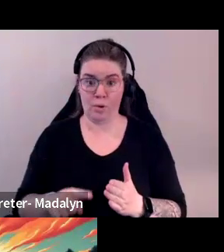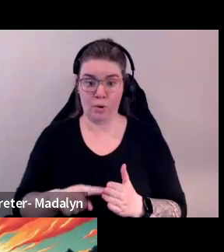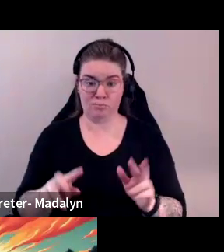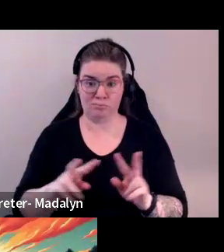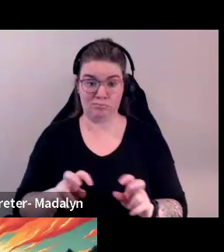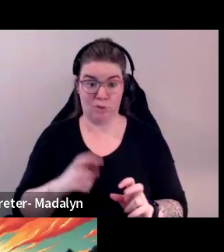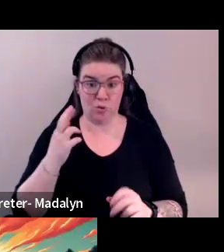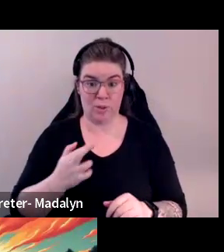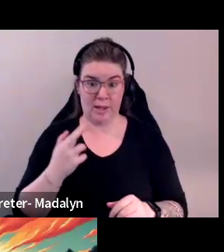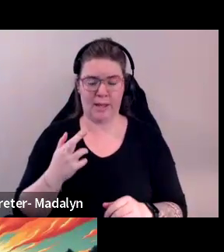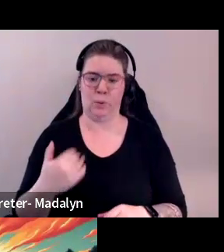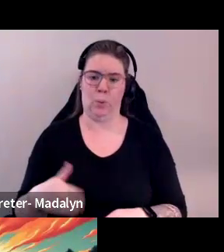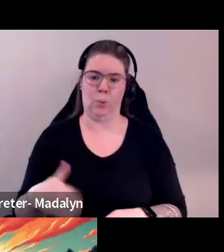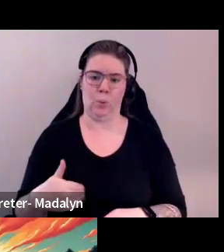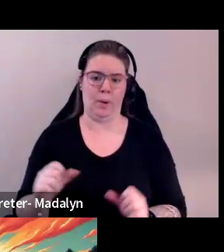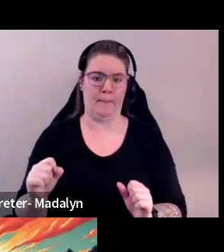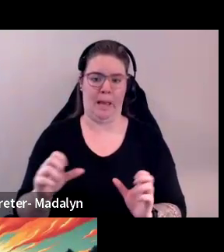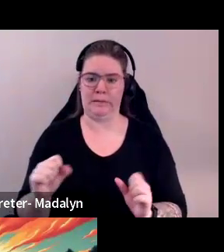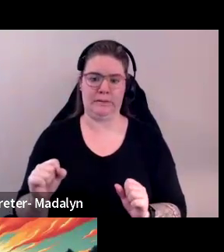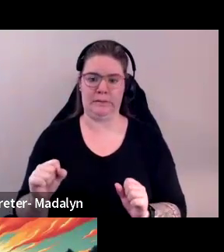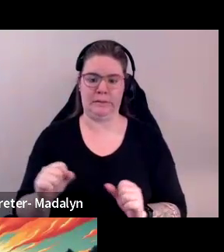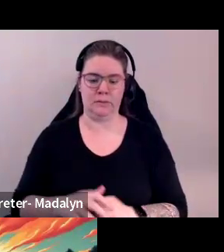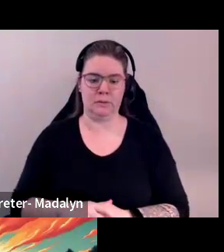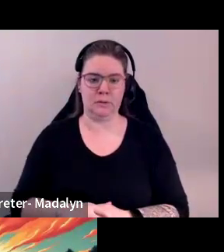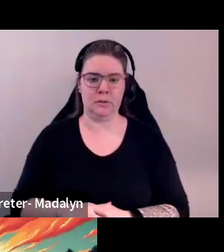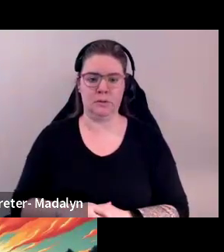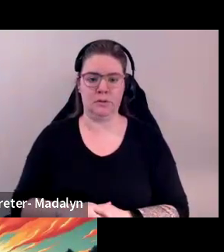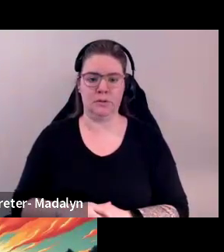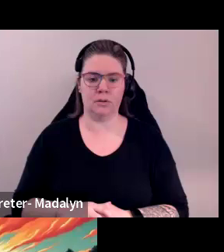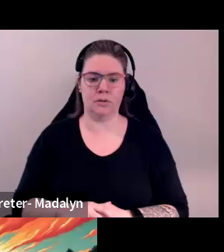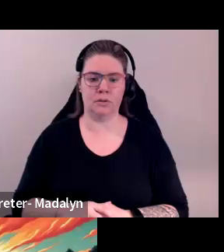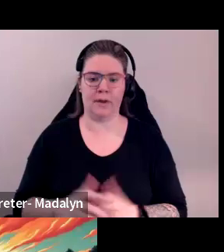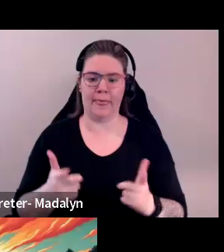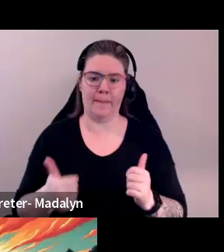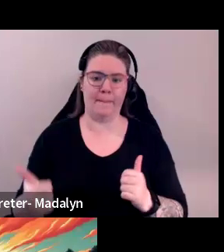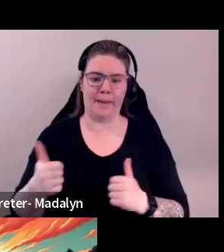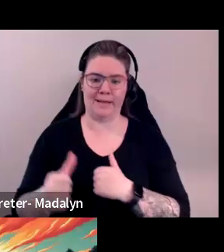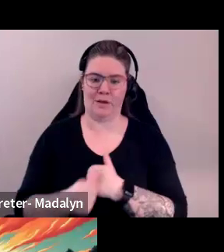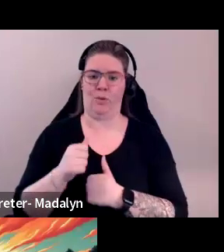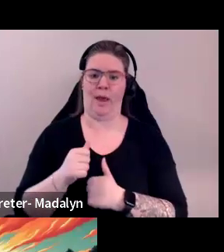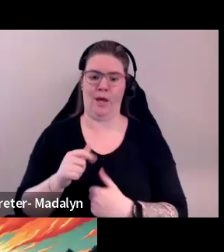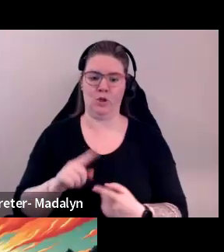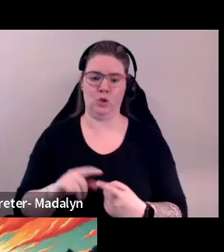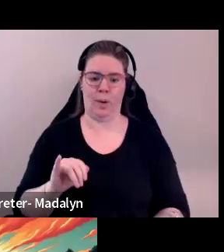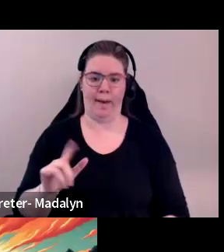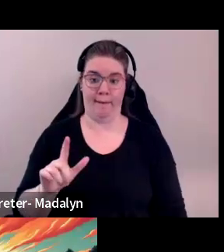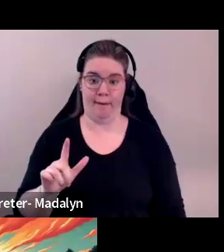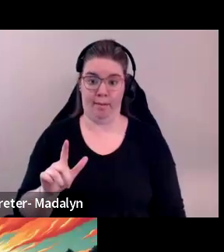Tom Olin: you know, amazed. And it's it's the biggest threat to Il that I know right now.